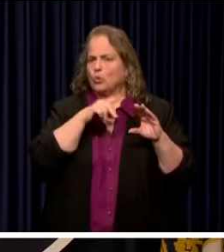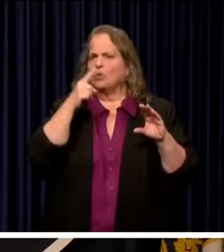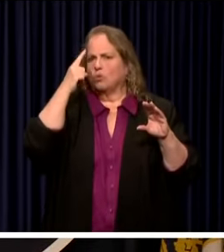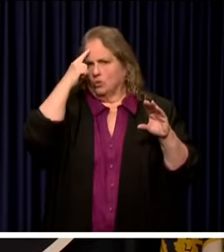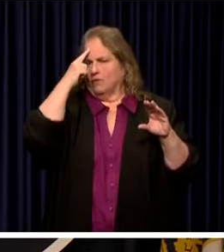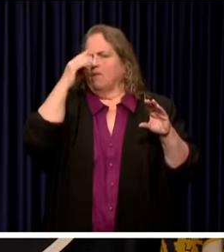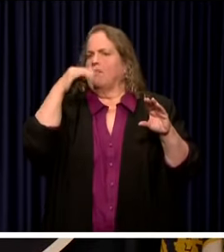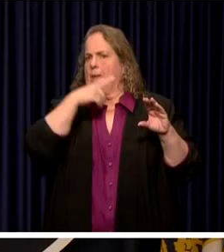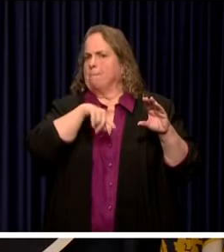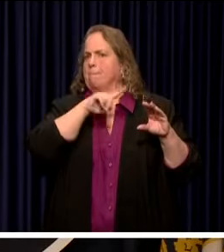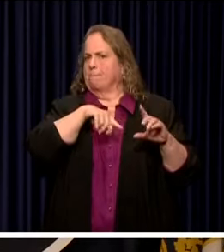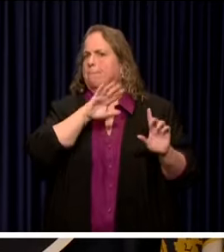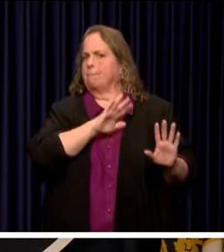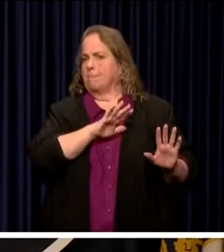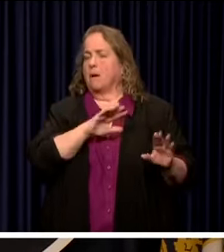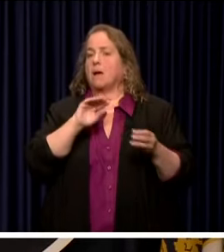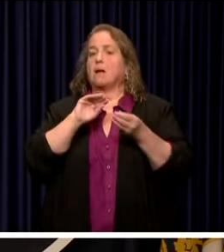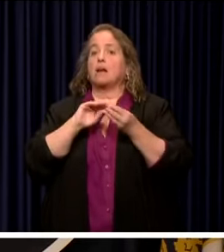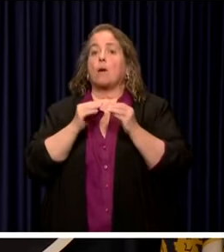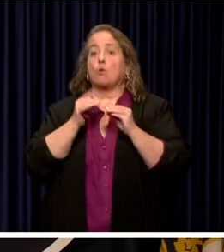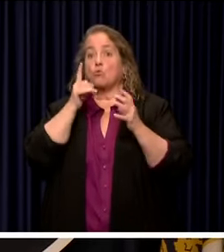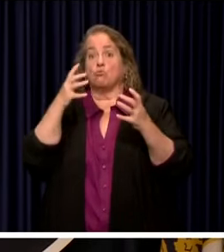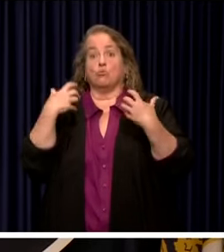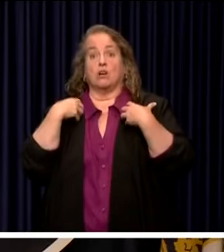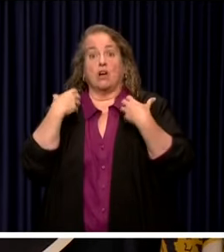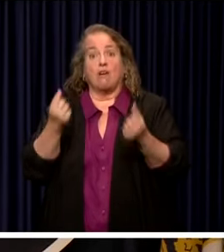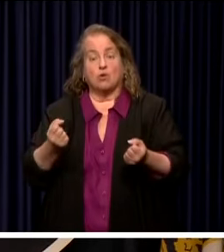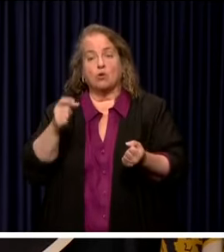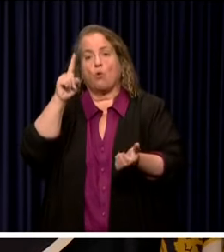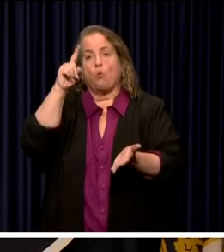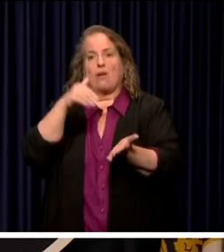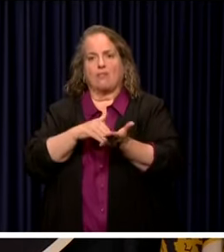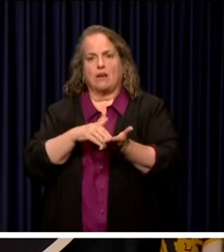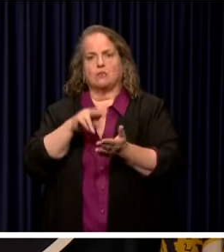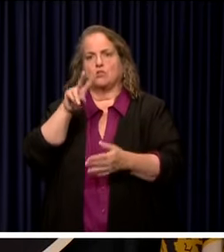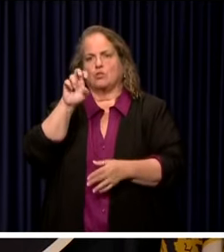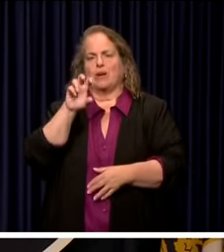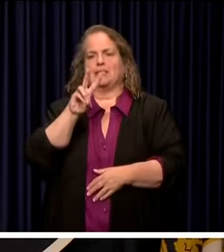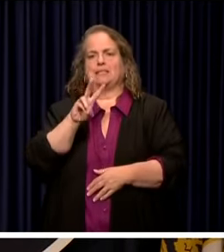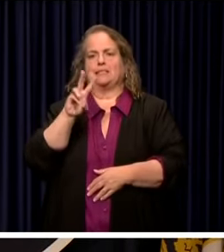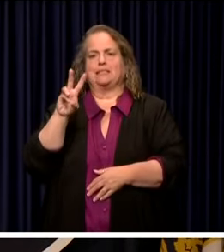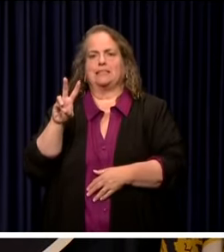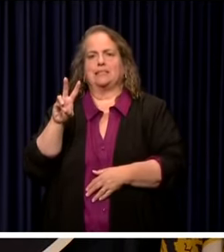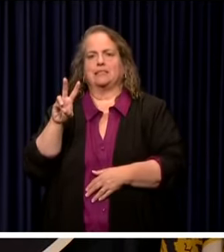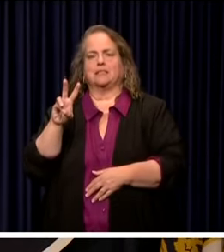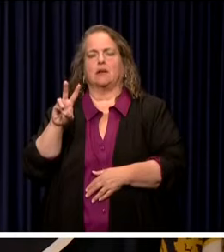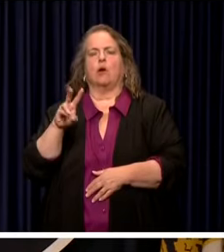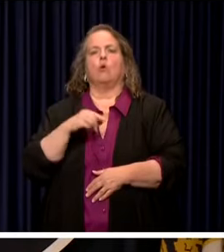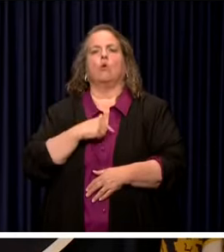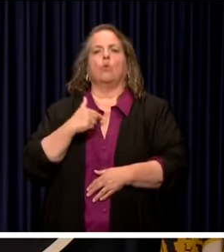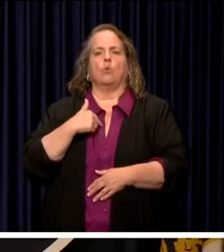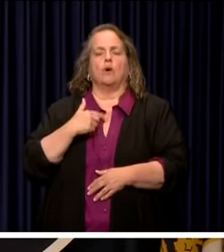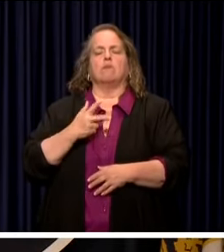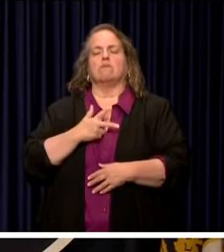CONTINUE TO KEEP UP BEING HEALTHY AT HOME, KNOWING THAT WE ARE ON TRACK TO DEFEAT THIS